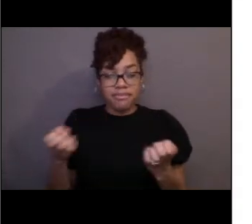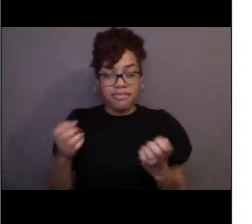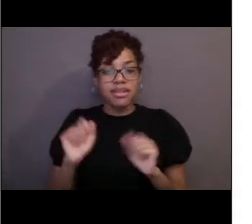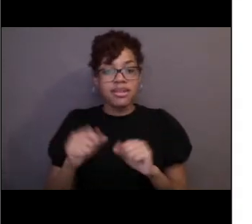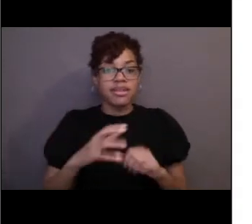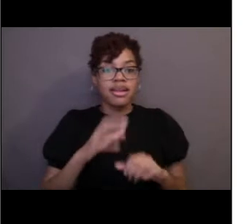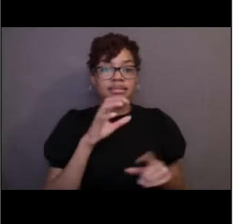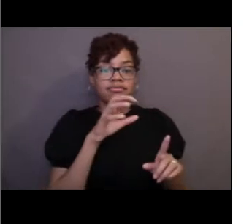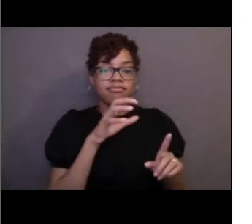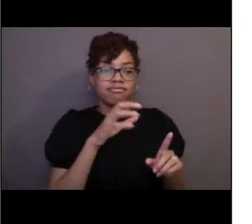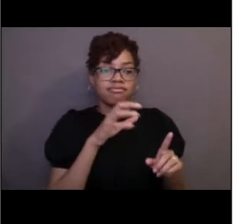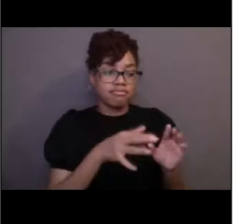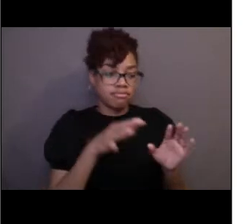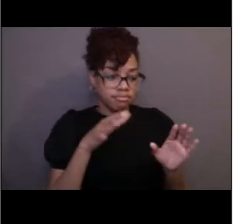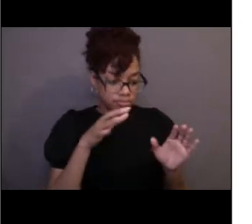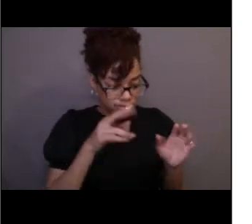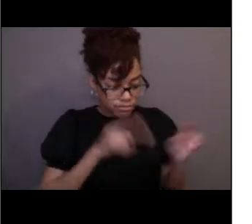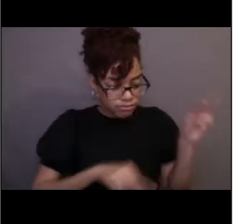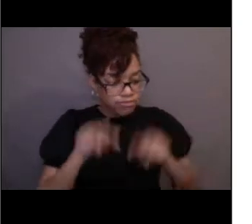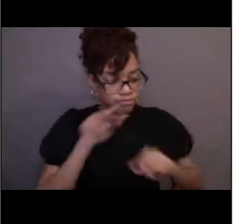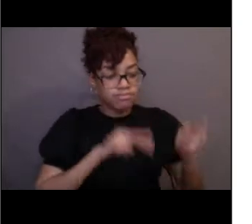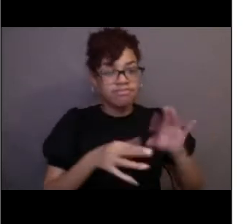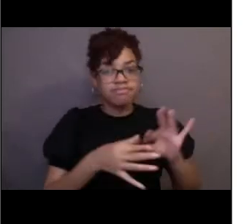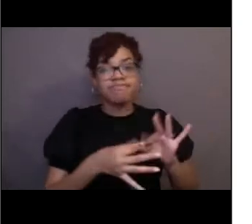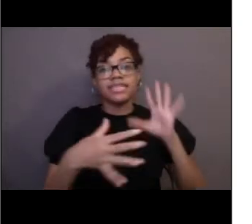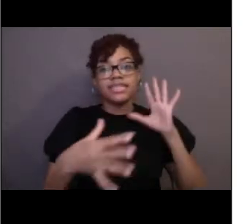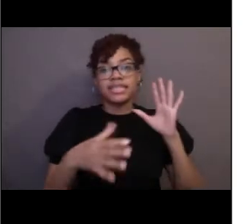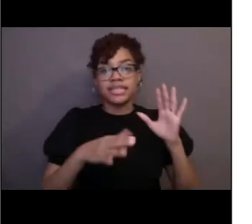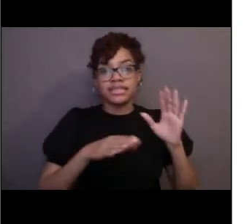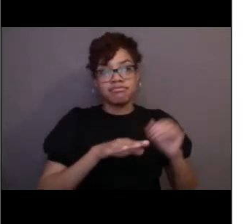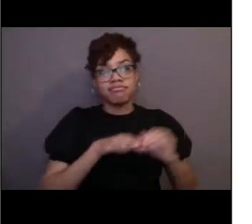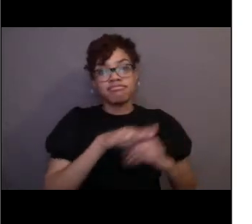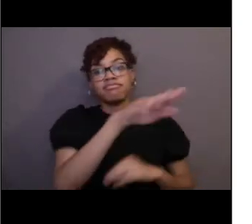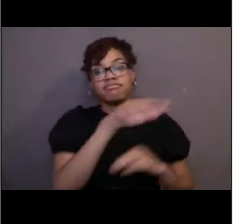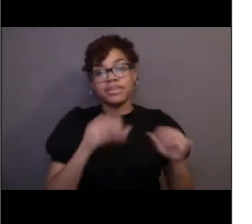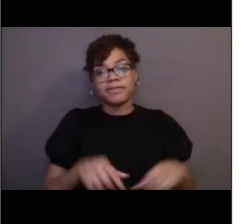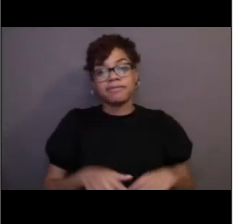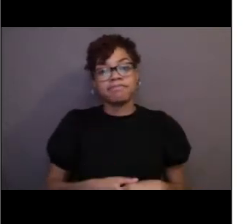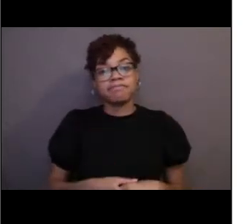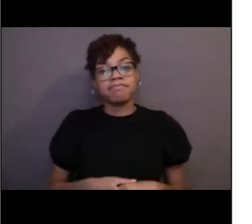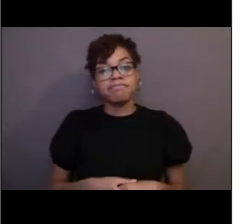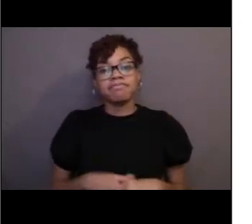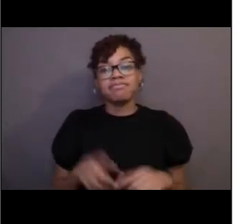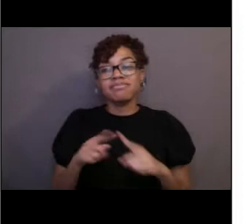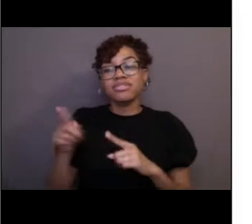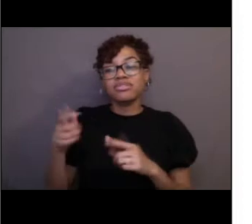So they work really hard at making sure that they don't impact sea turtles anymore. But there are other fisheries out there.